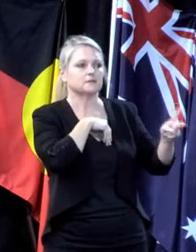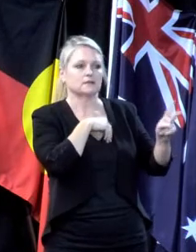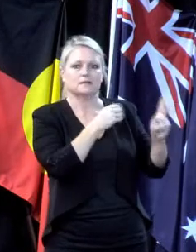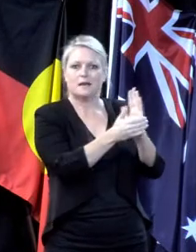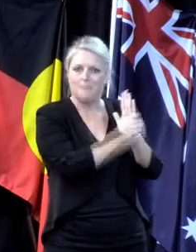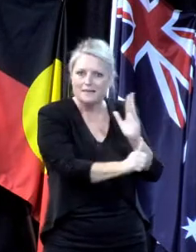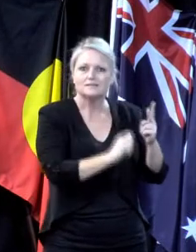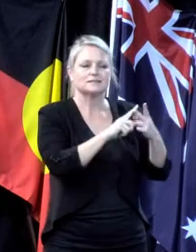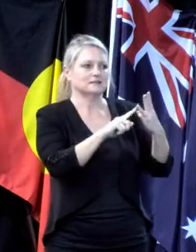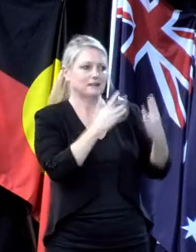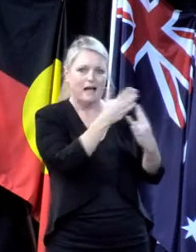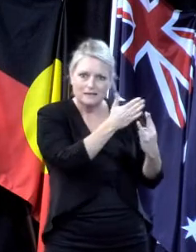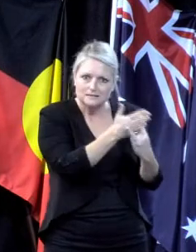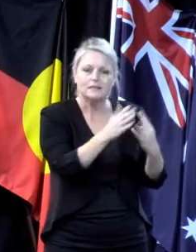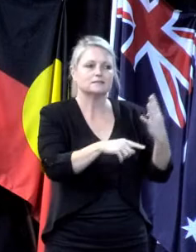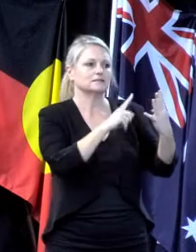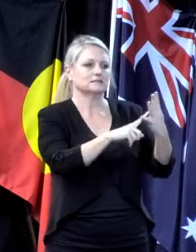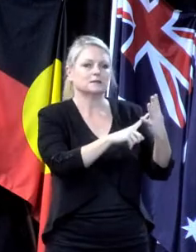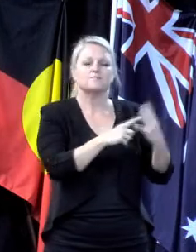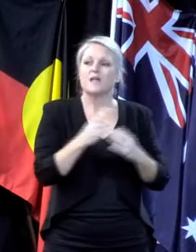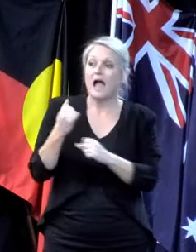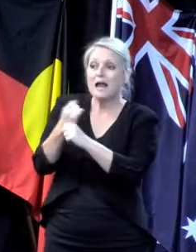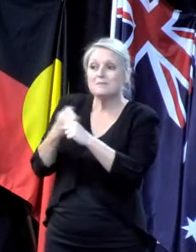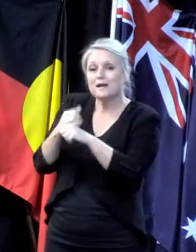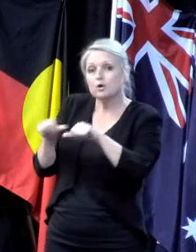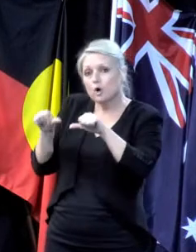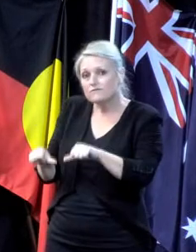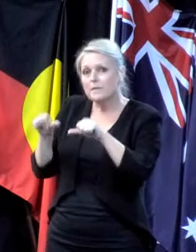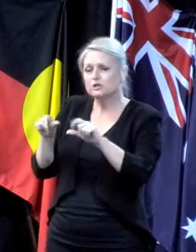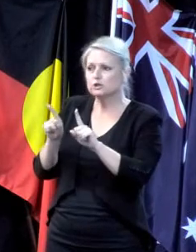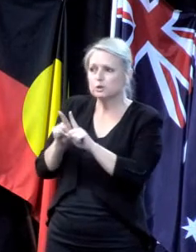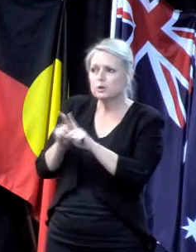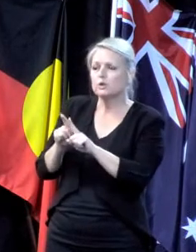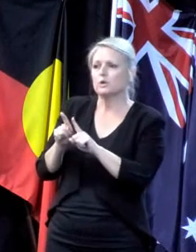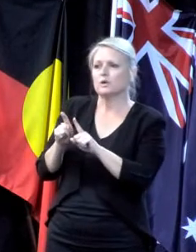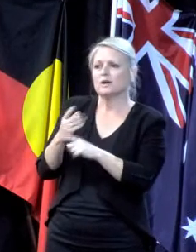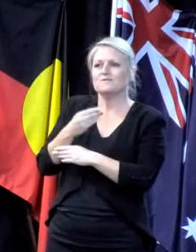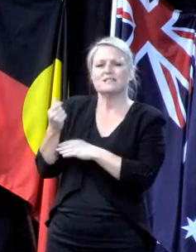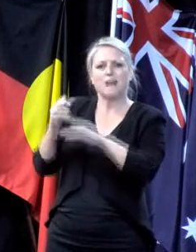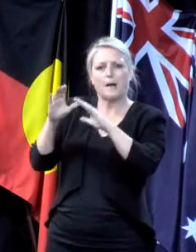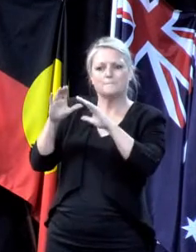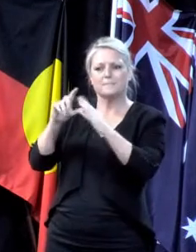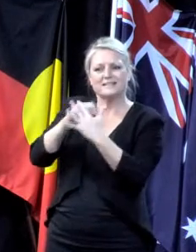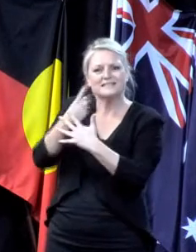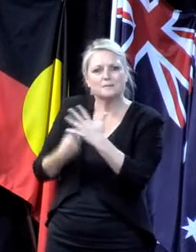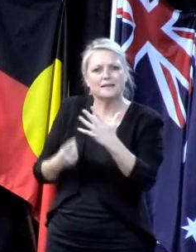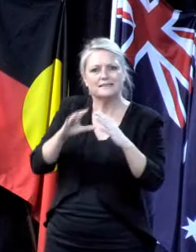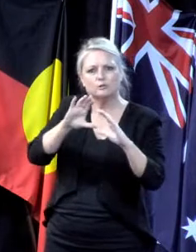Medical confirmation for some of the categories, or further testing around speech, language and intellectual functioning,